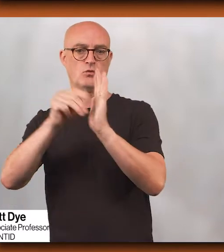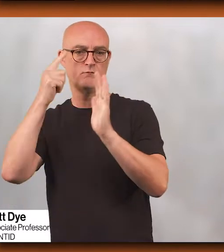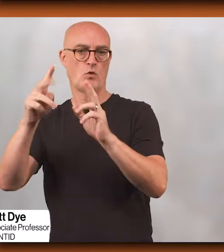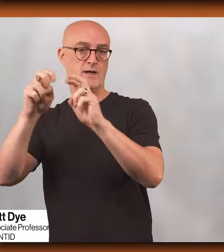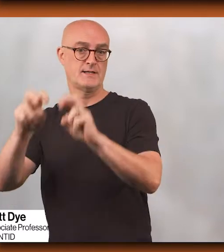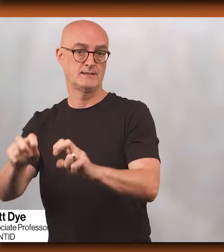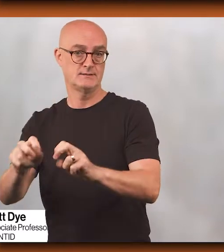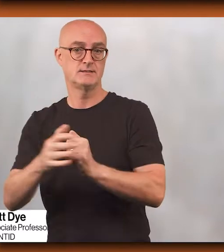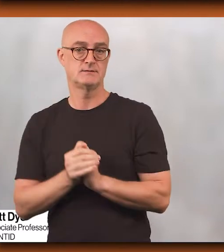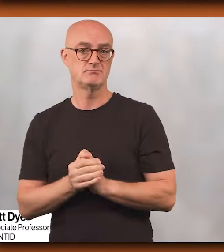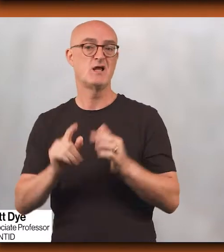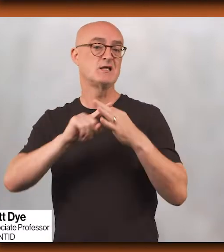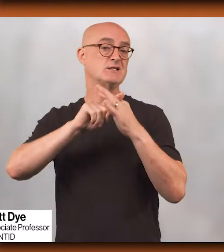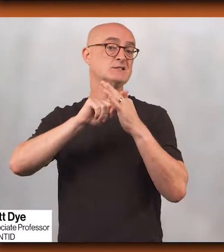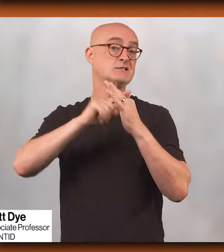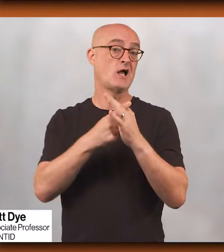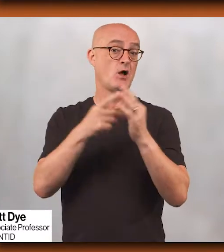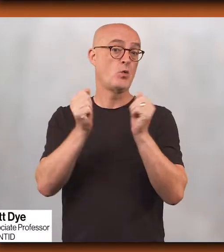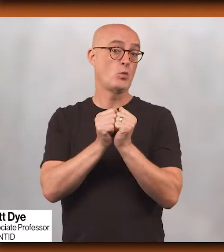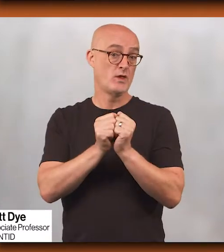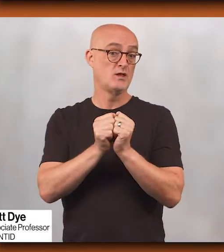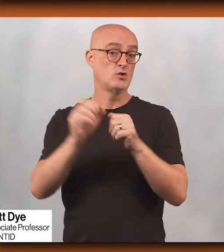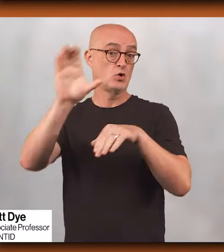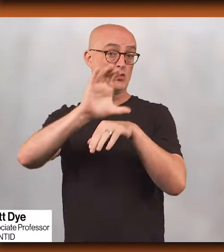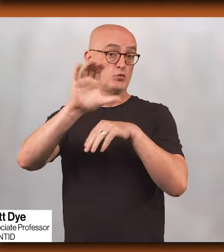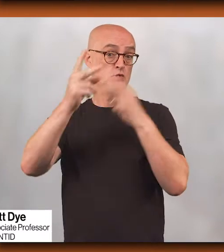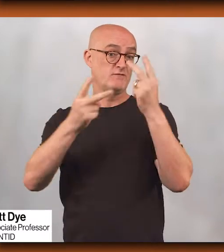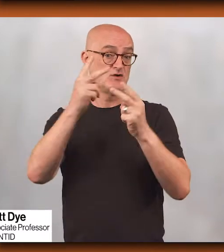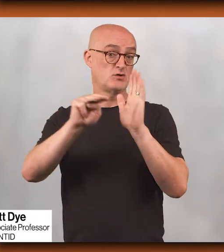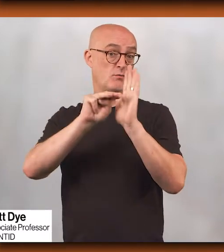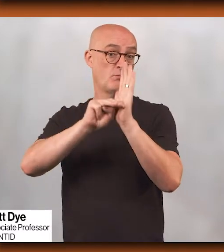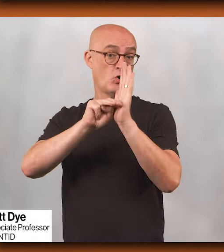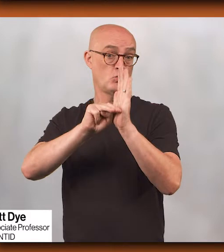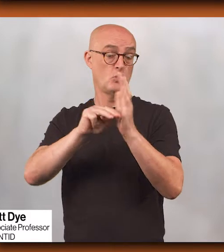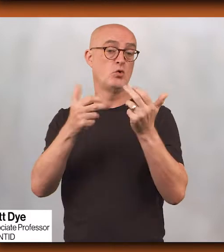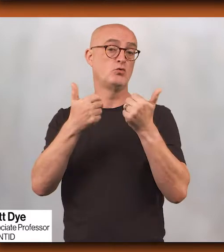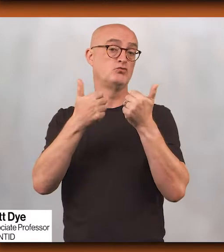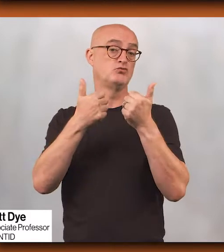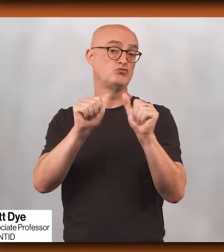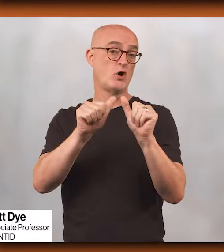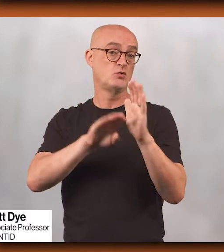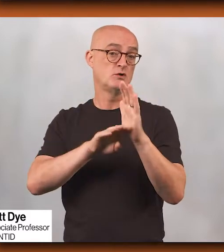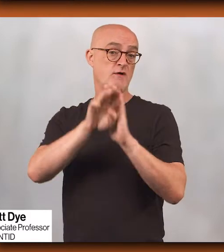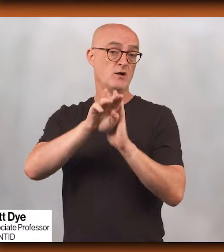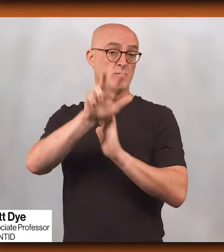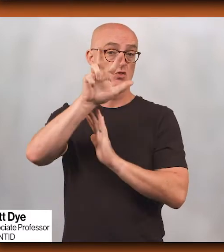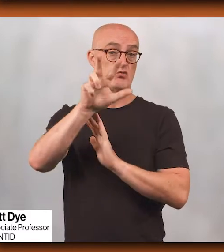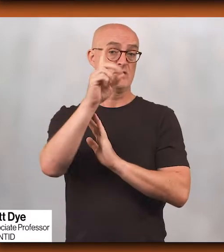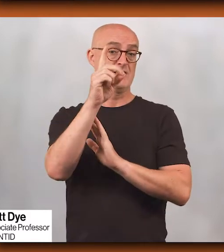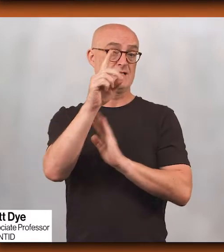we run our computer vision model to get 3D pose estimates, and on the right, we have a depiction